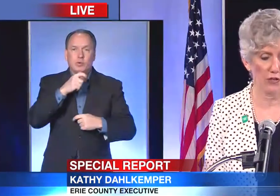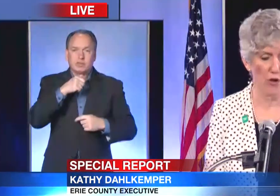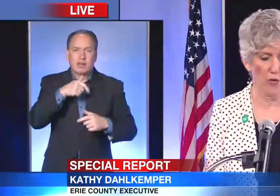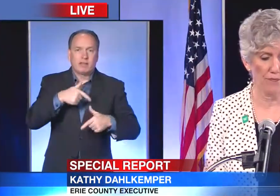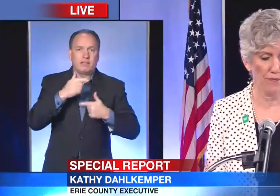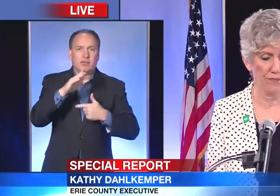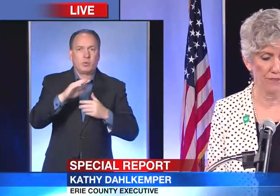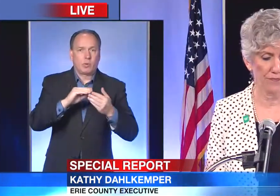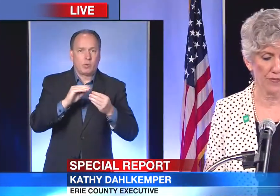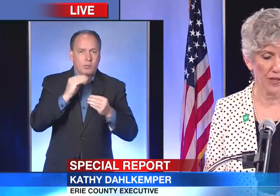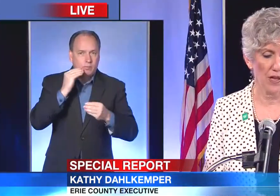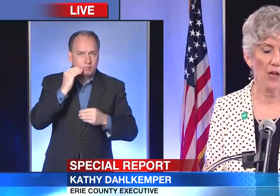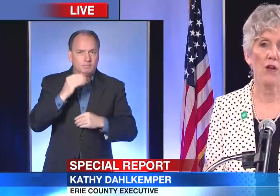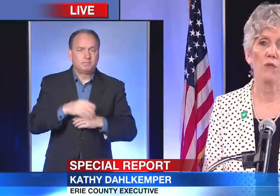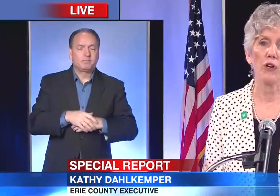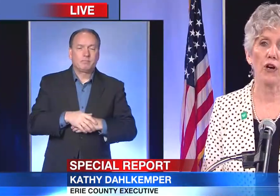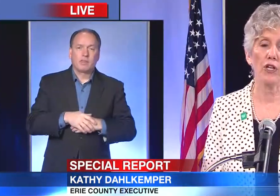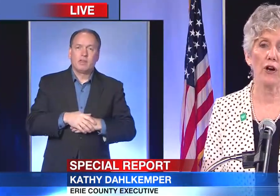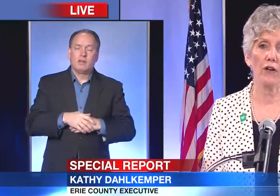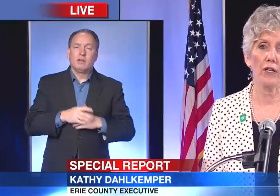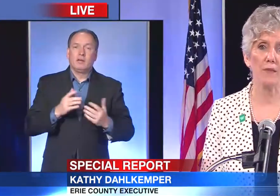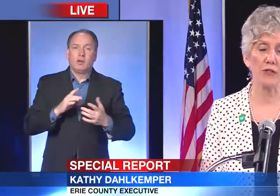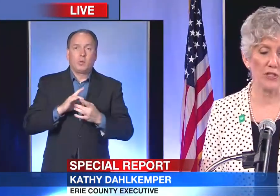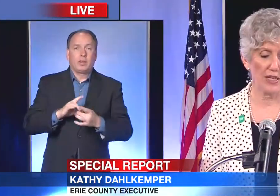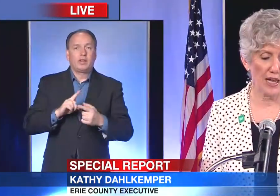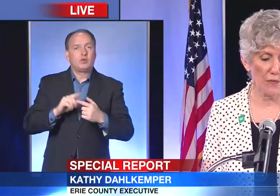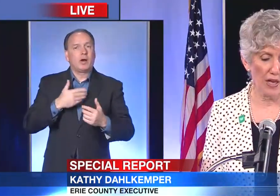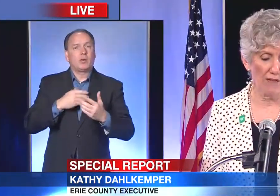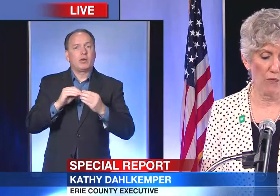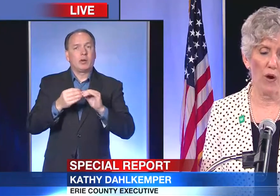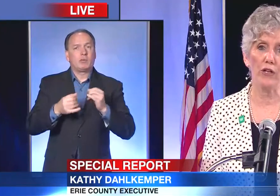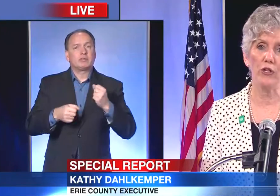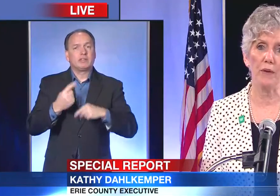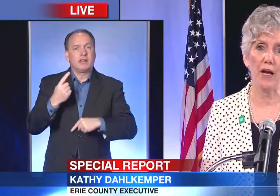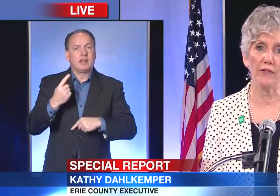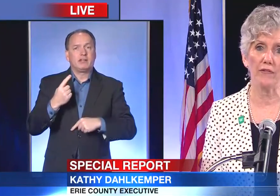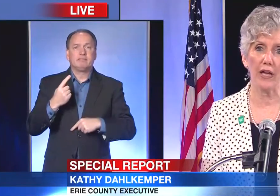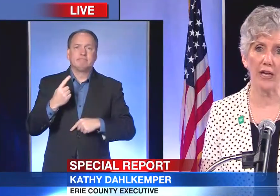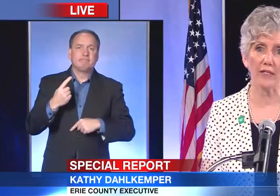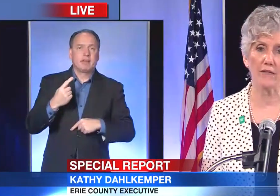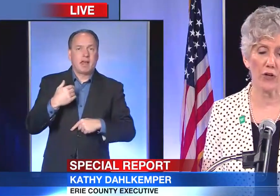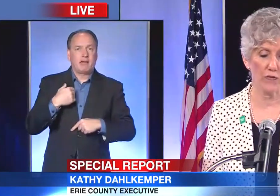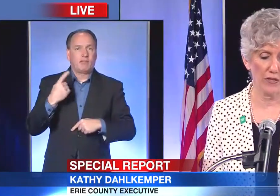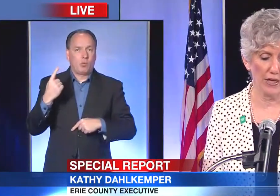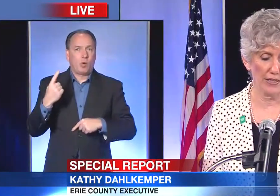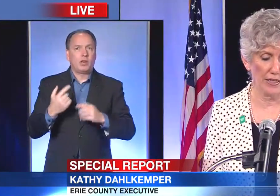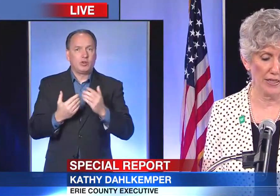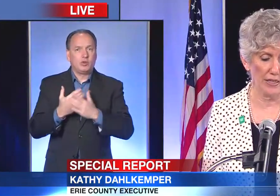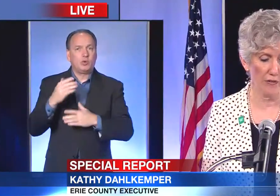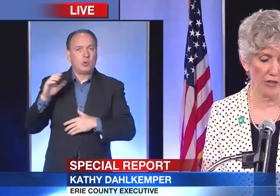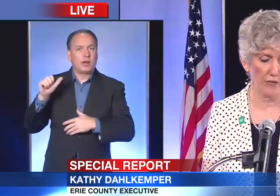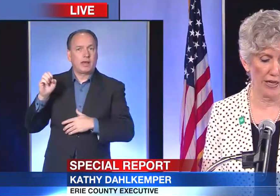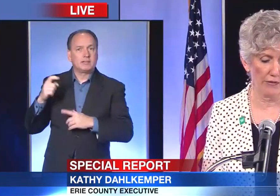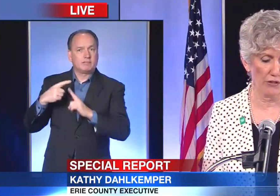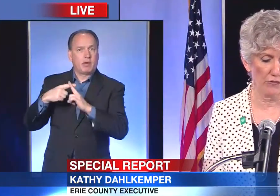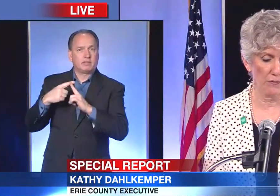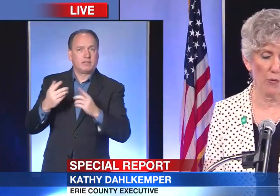OF KEEPING THAT PHYSICAL DISTANCE FROM AT LEAST SIX FEET FROM ANYONE WHO DOES NOT LIVE IN YOUR HOME. REGARDING OUR NUMBERS TODAY.